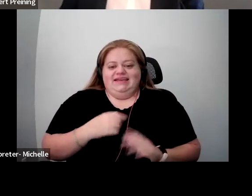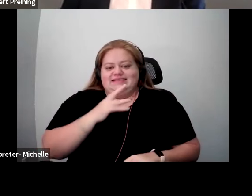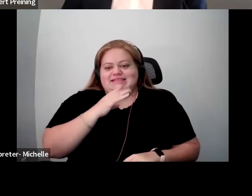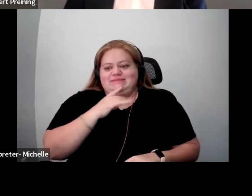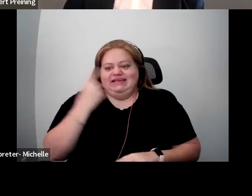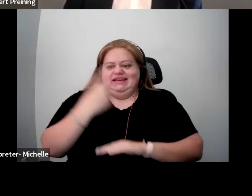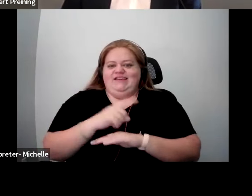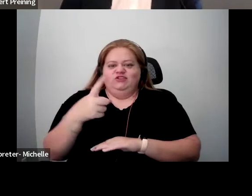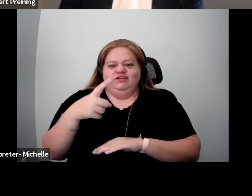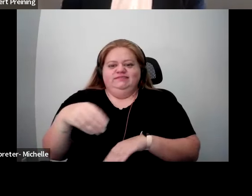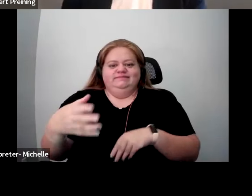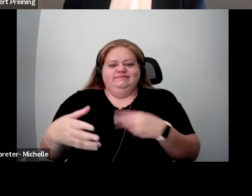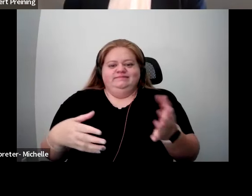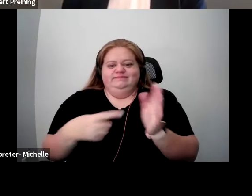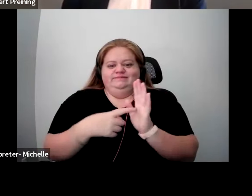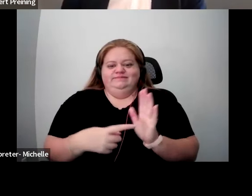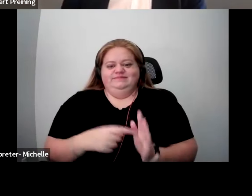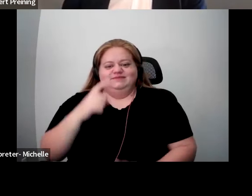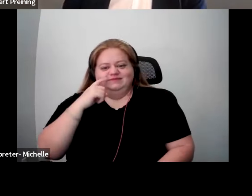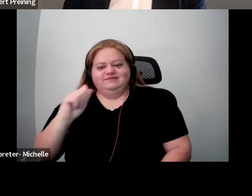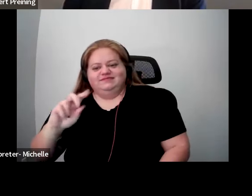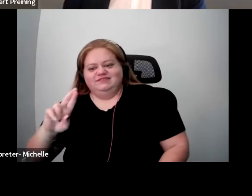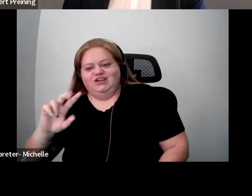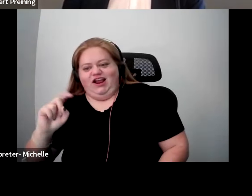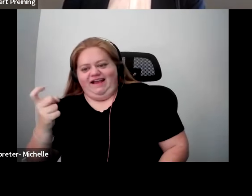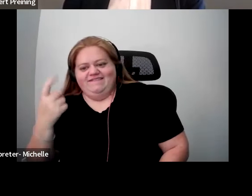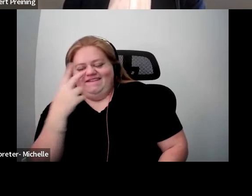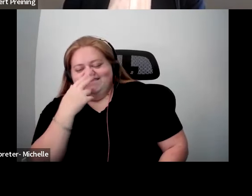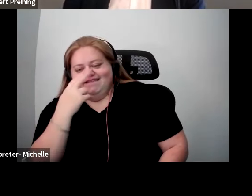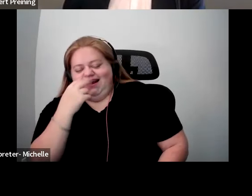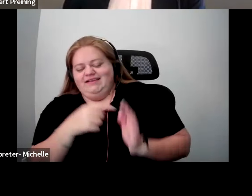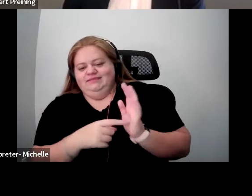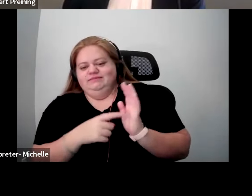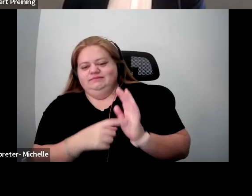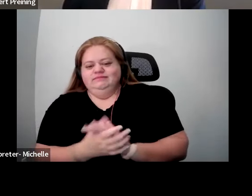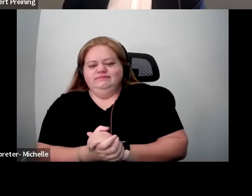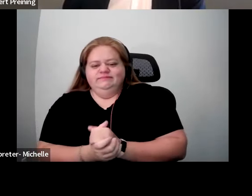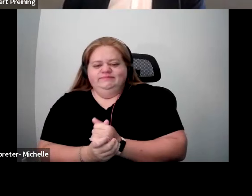giving variety, especially from arXiv, funny examples. And while Norbert was talking, one completely new one